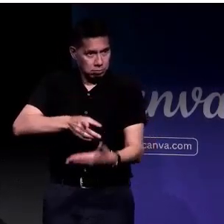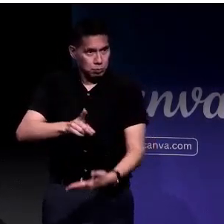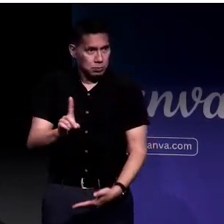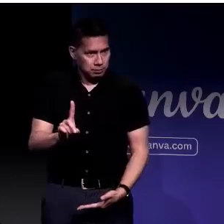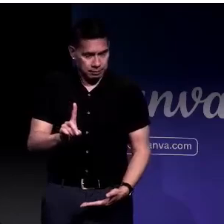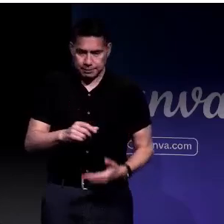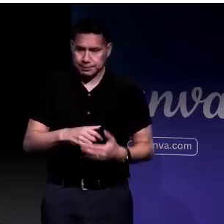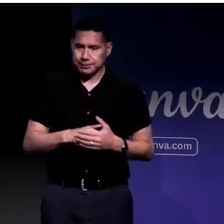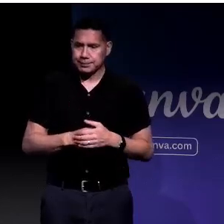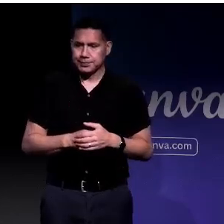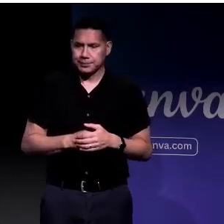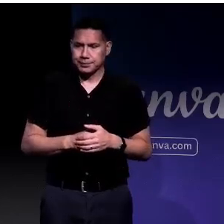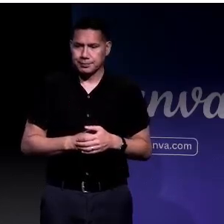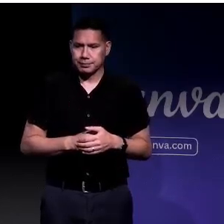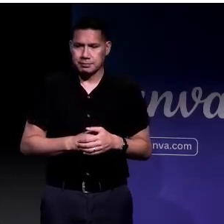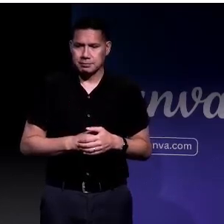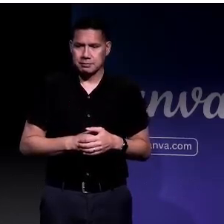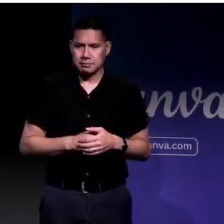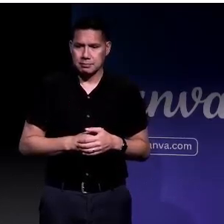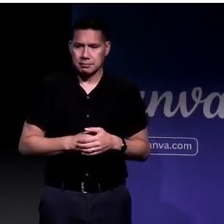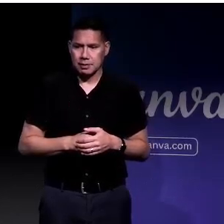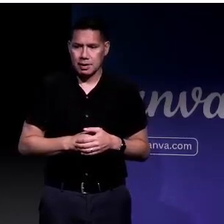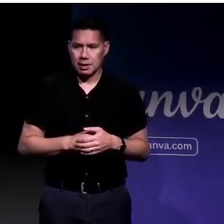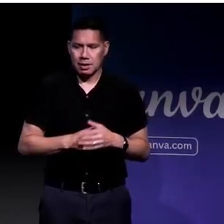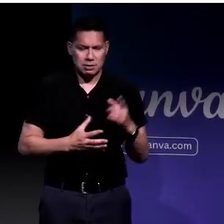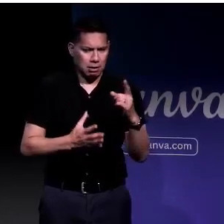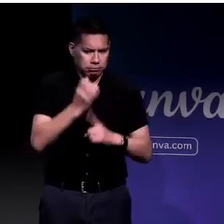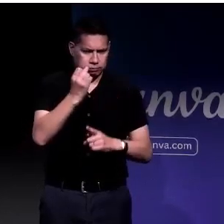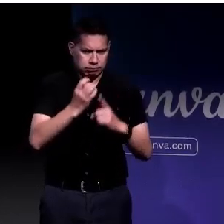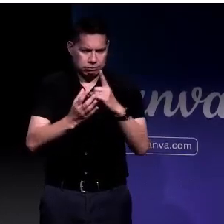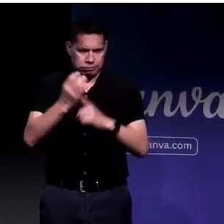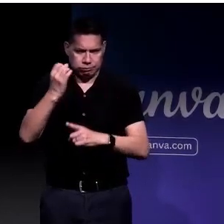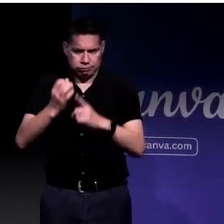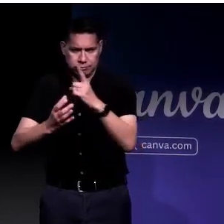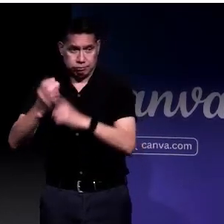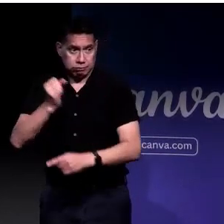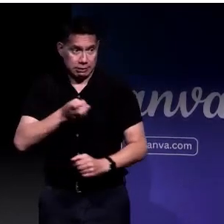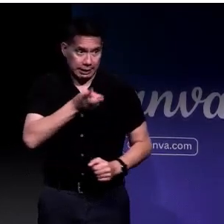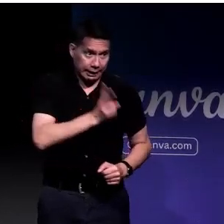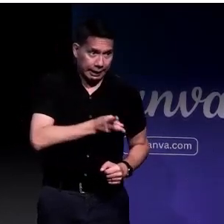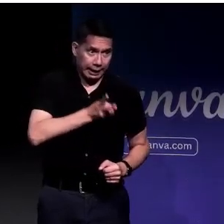A few things started to sort of come up again and again. Now this list is not exhaustive.